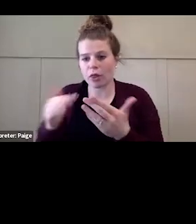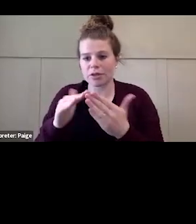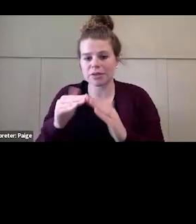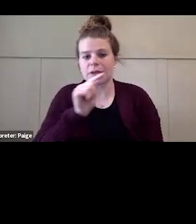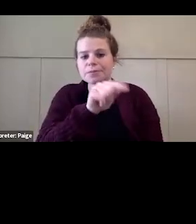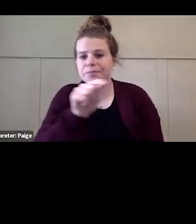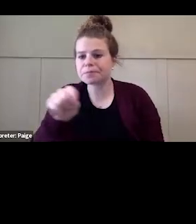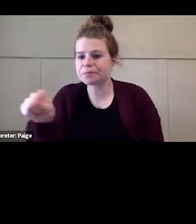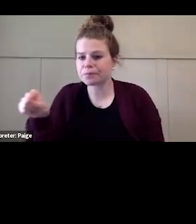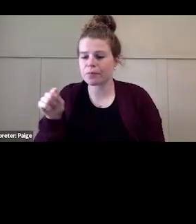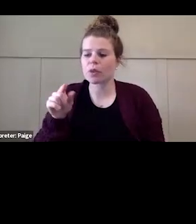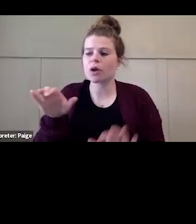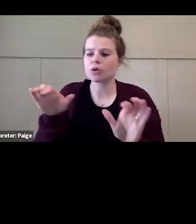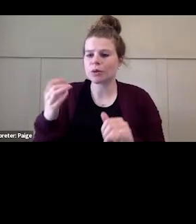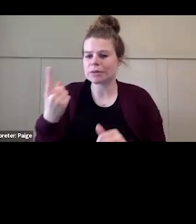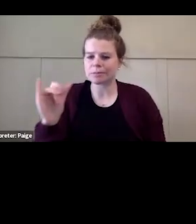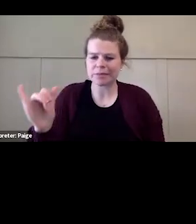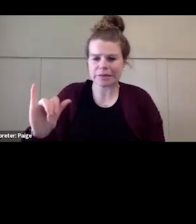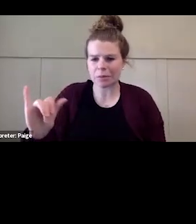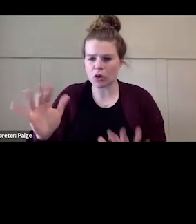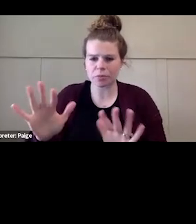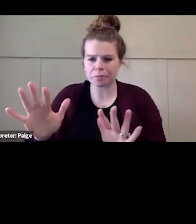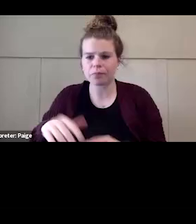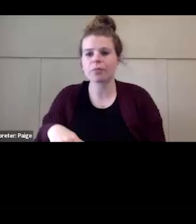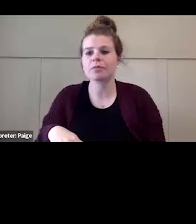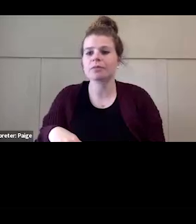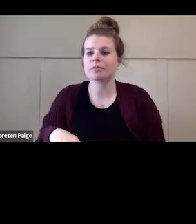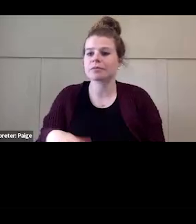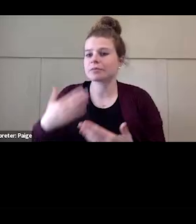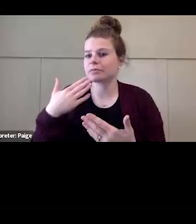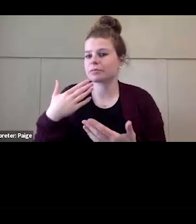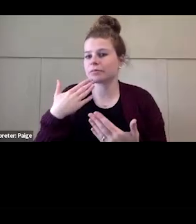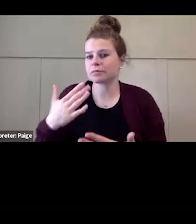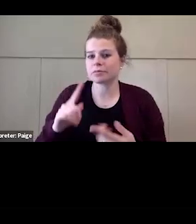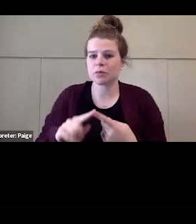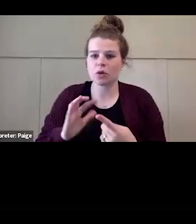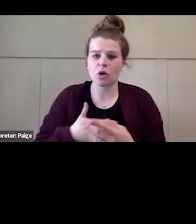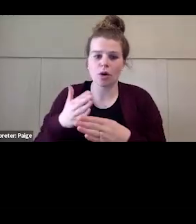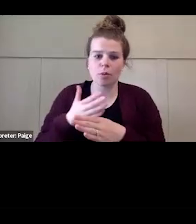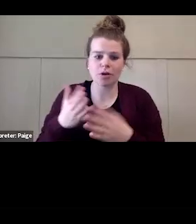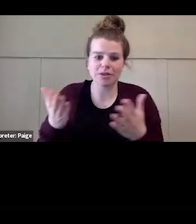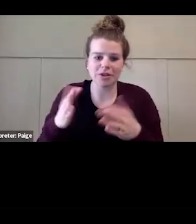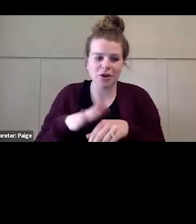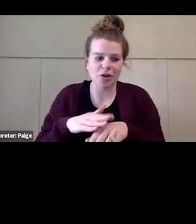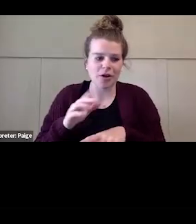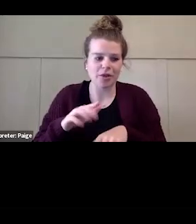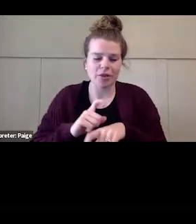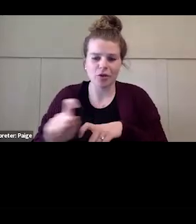who at the time were doing something similar. Shout out to our partners at STAR also on this call and Albuquerque.